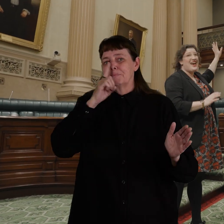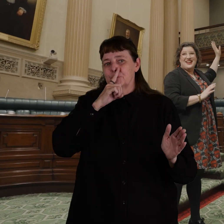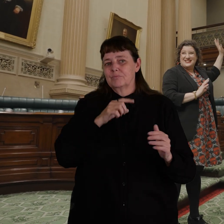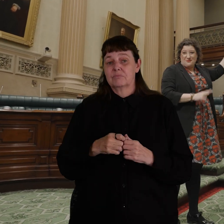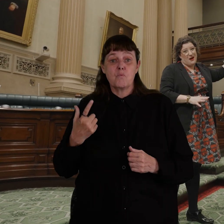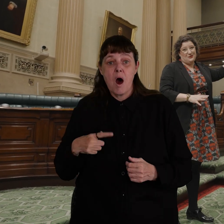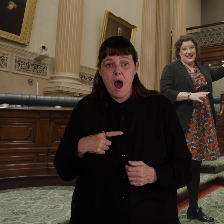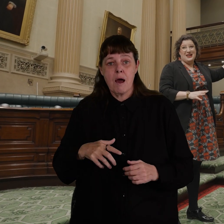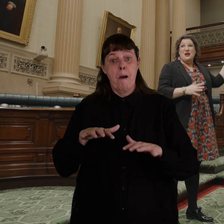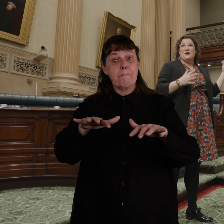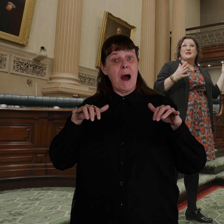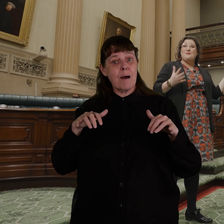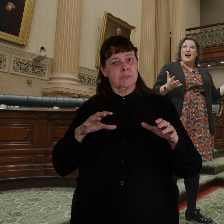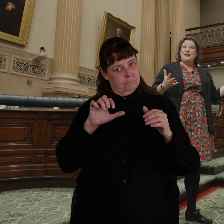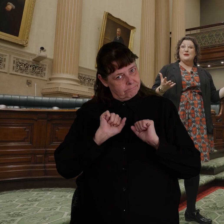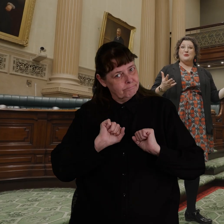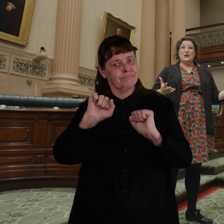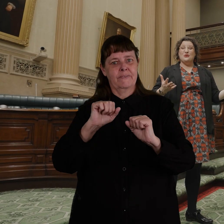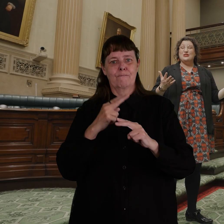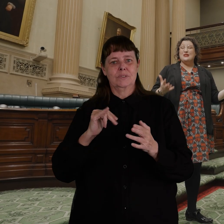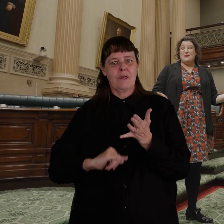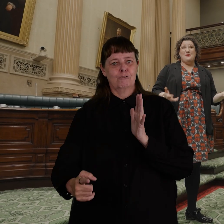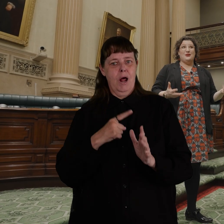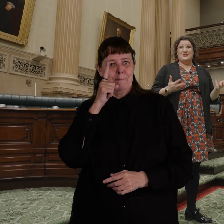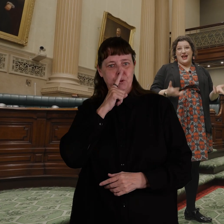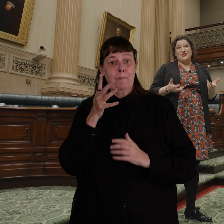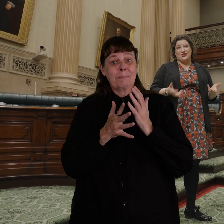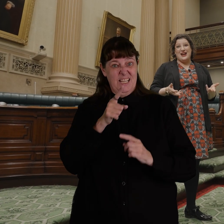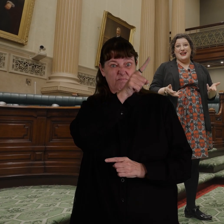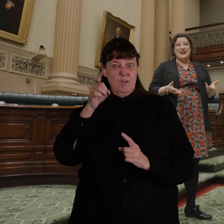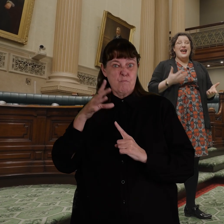and that's the public, because Parliament belongs to the people of South Australia